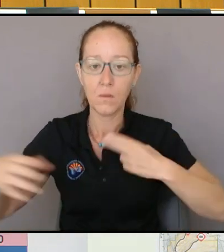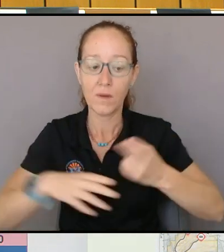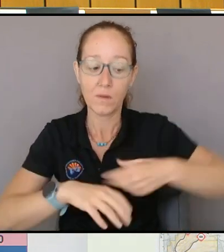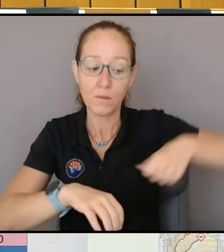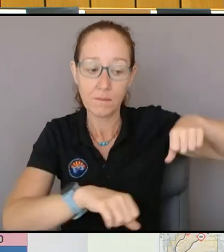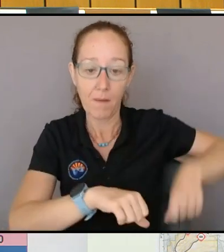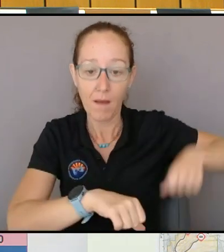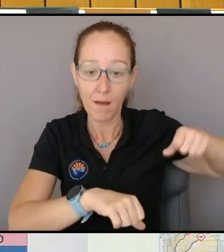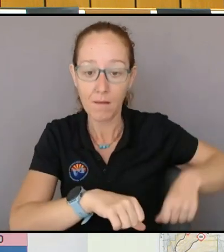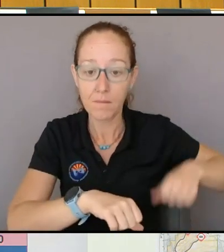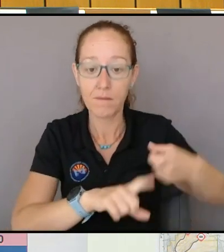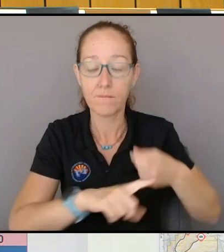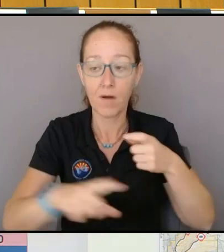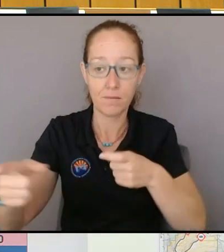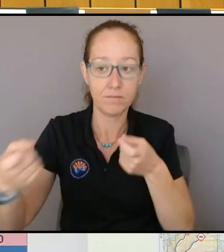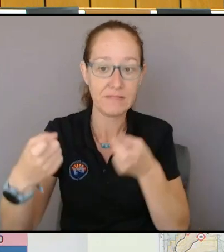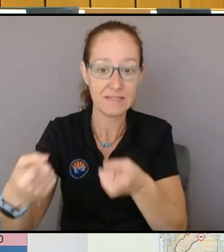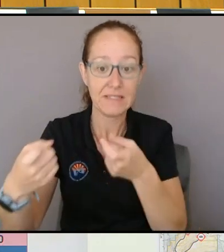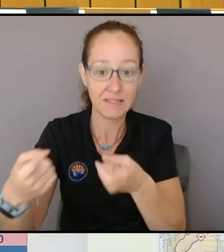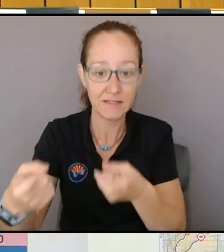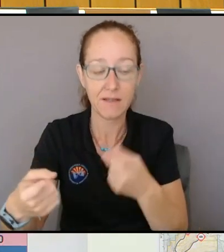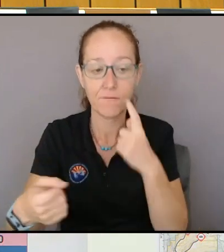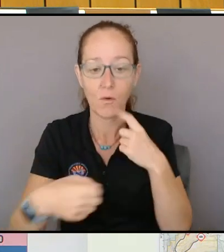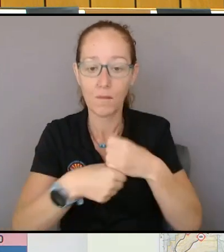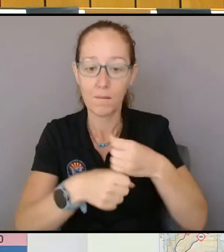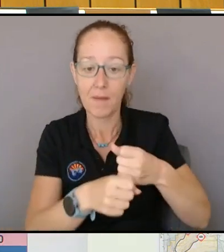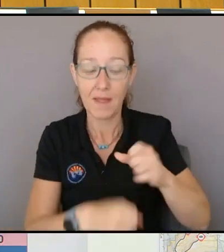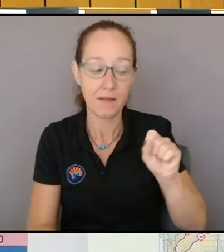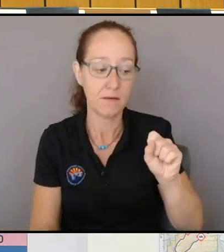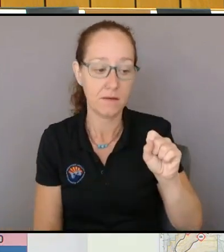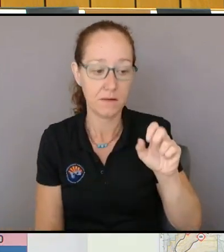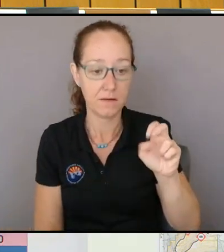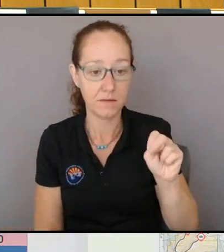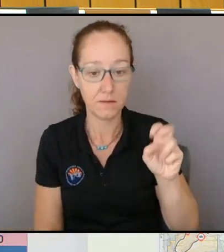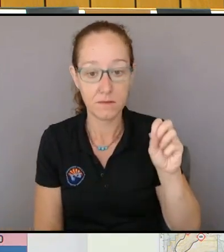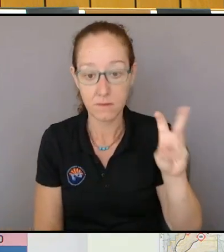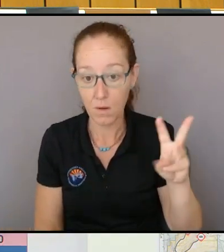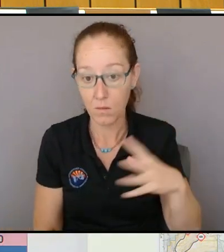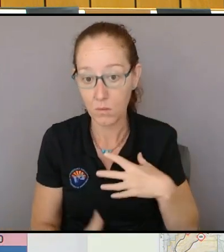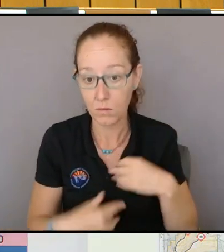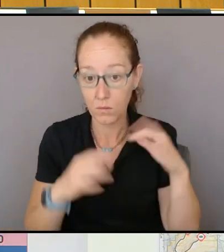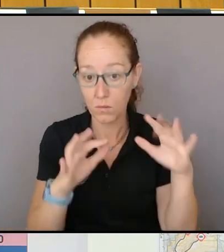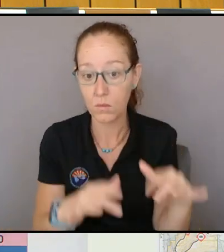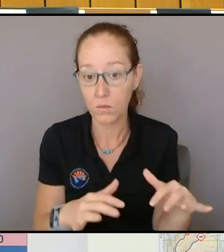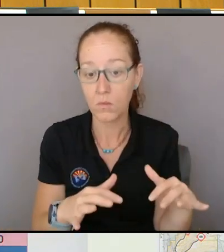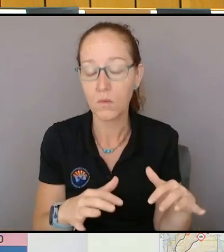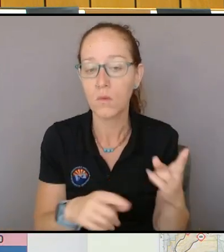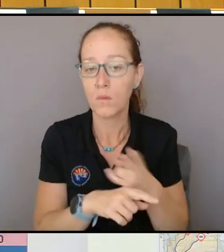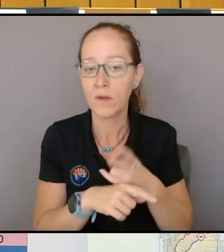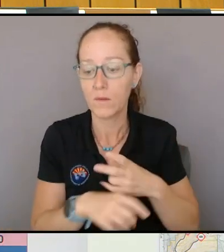518 corridor with shorter turns. So, how long a helicopter can stay airborne is primarily based on the amount of fuel